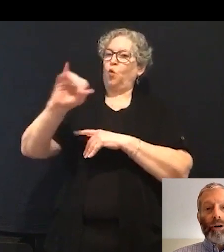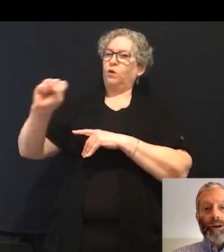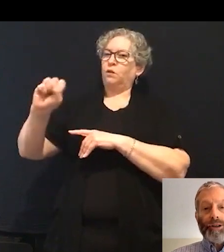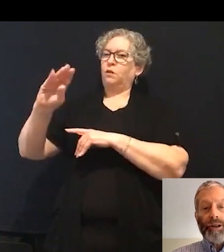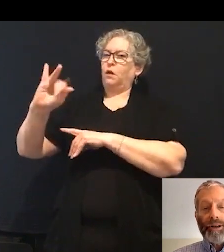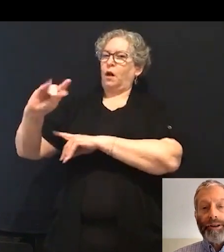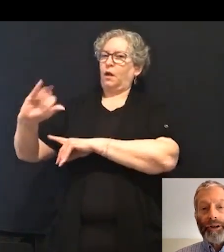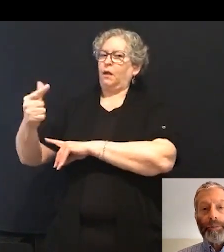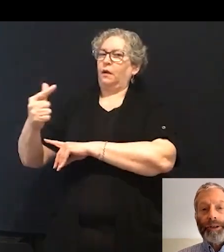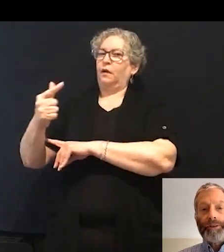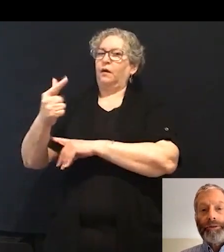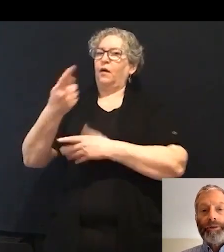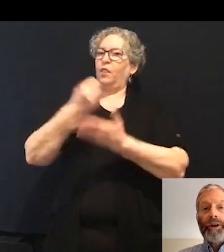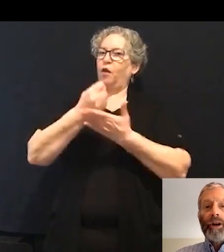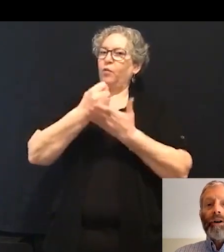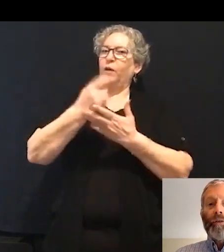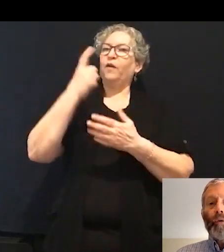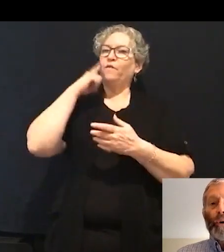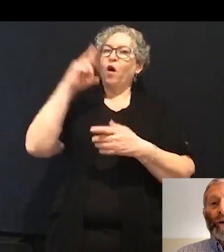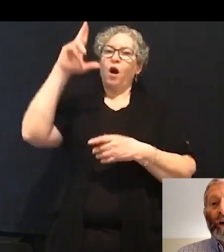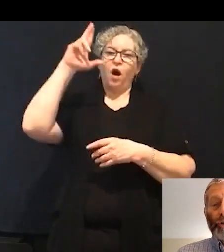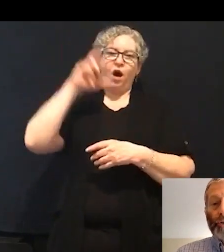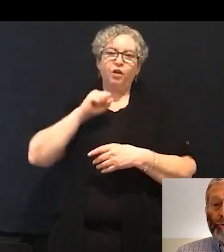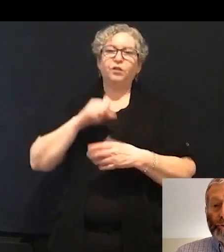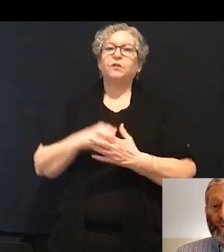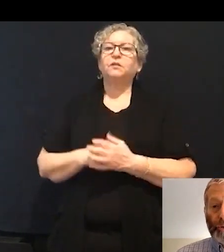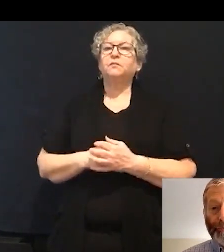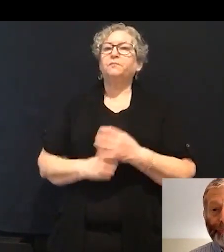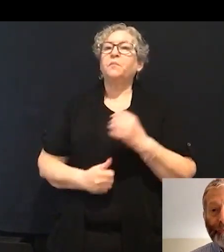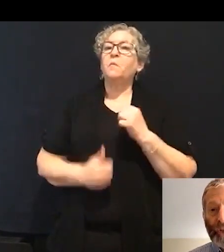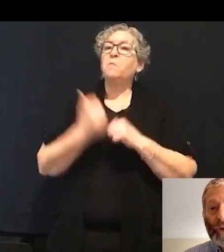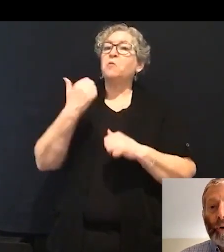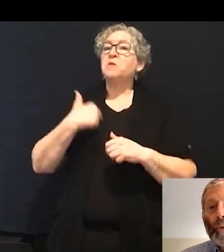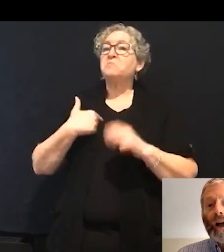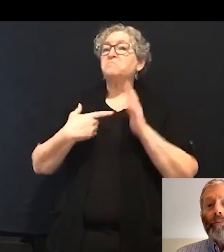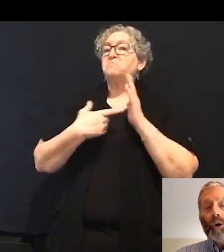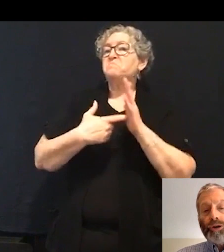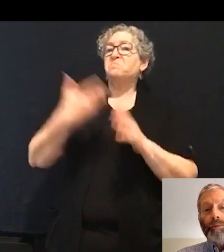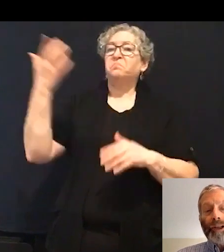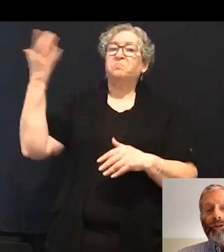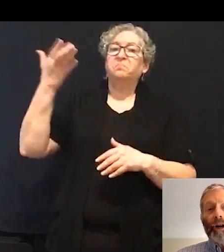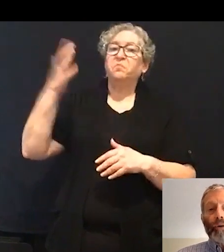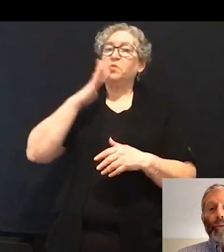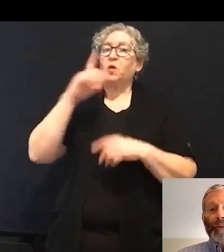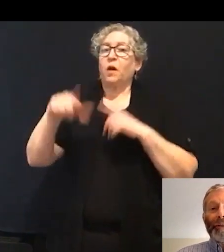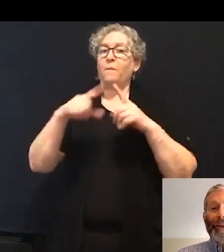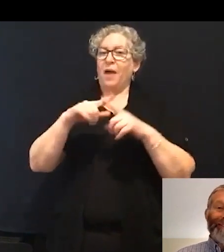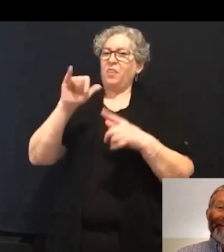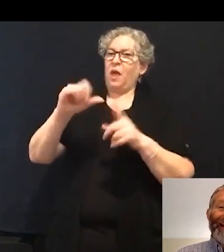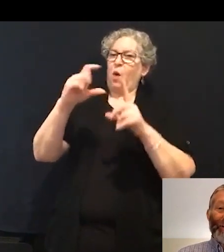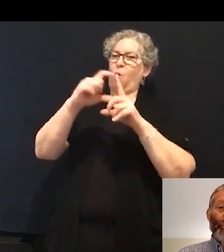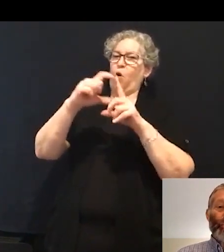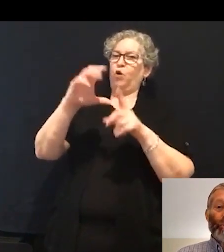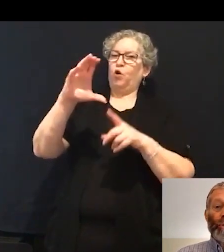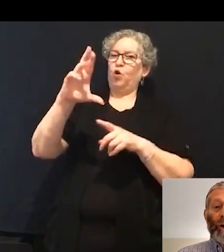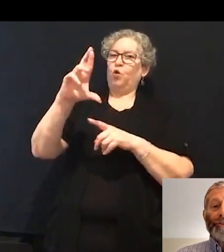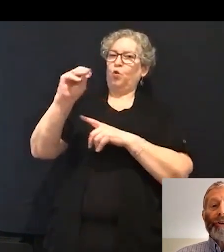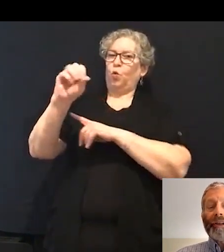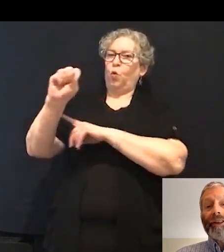cross-cutting therapies for Usher syndrome. While most of my talk will be about actual cross-cutting